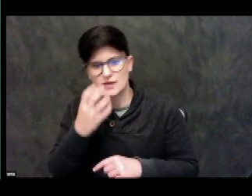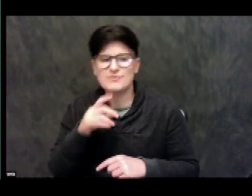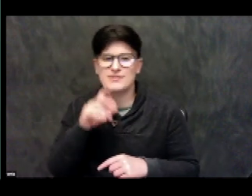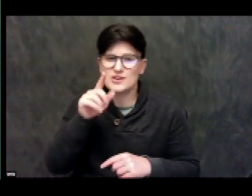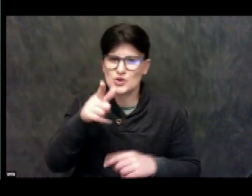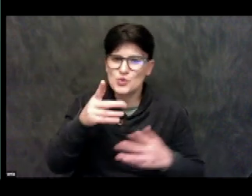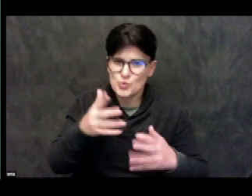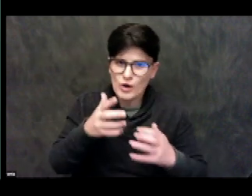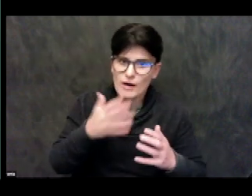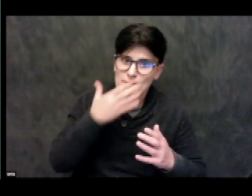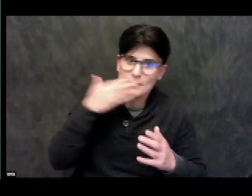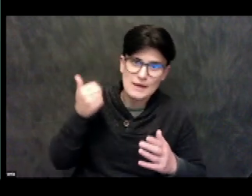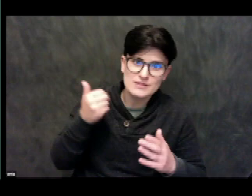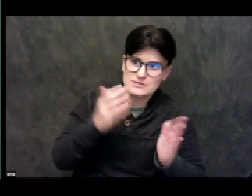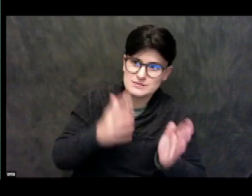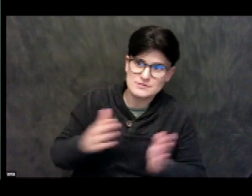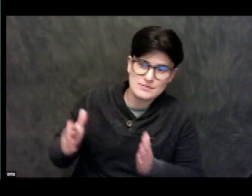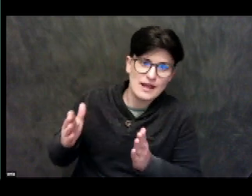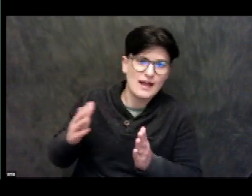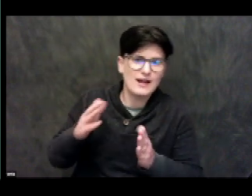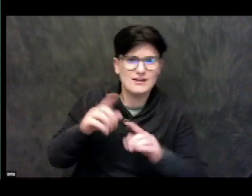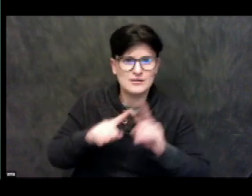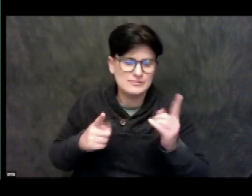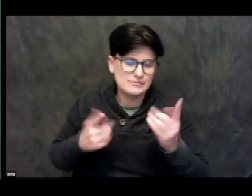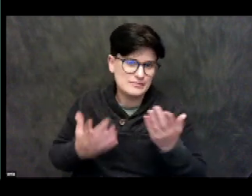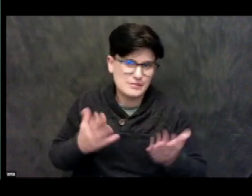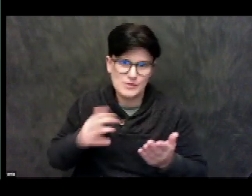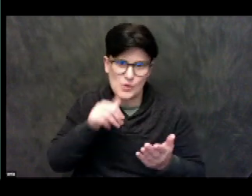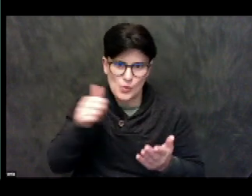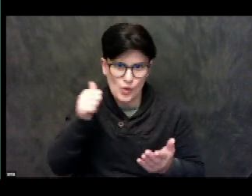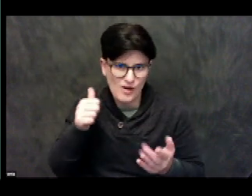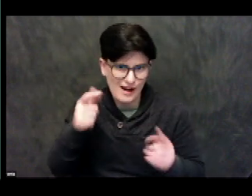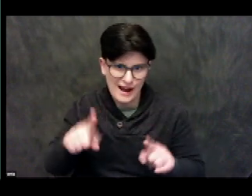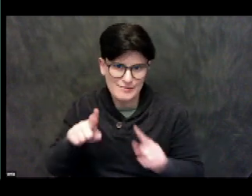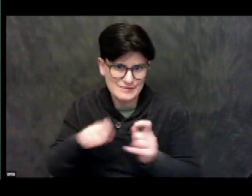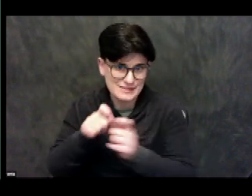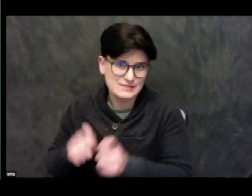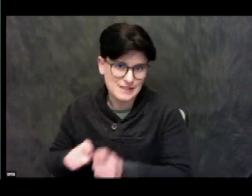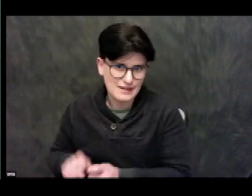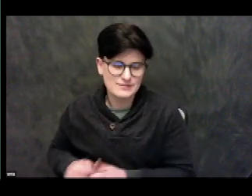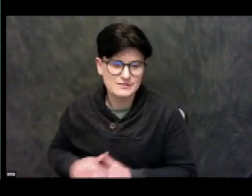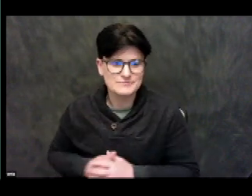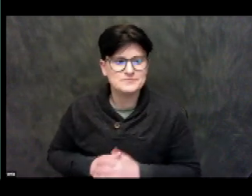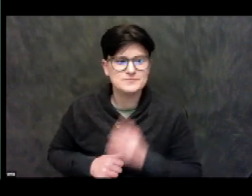Slide here, many specialists have opinions on